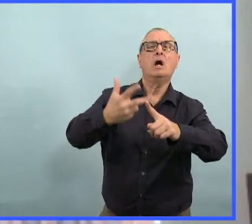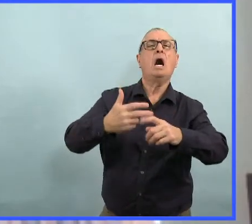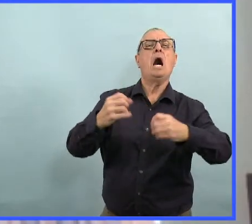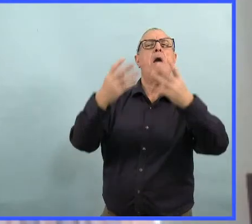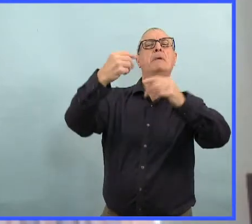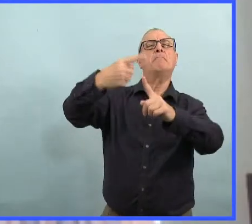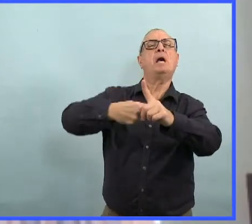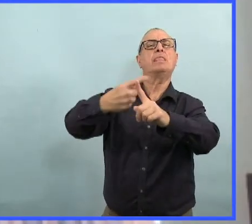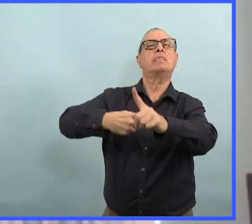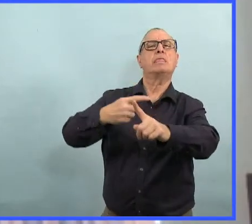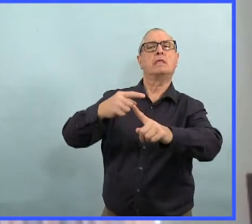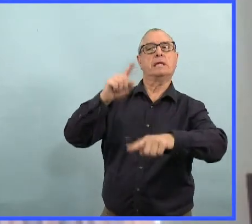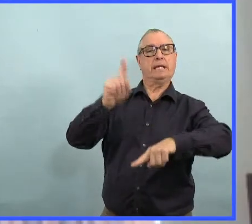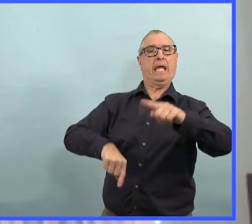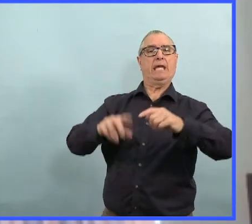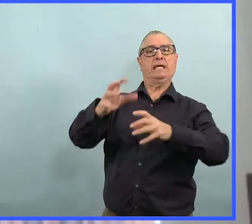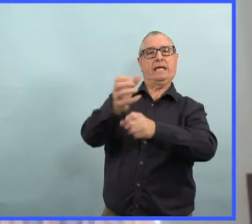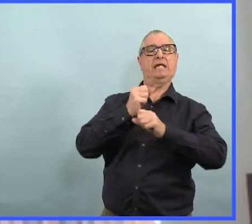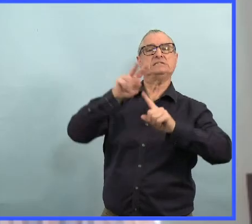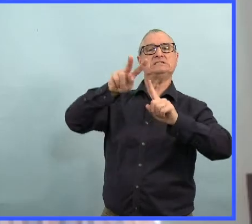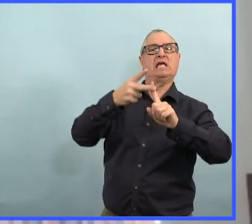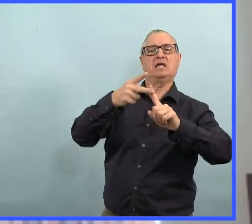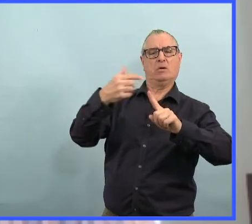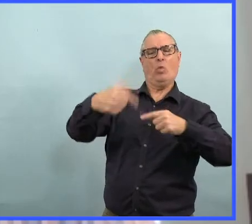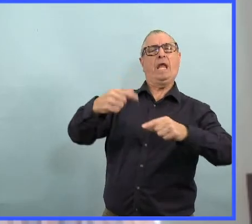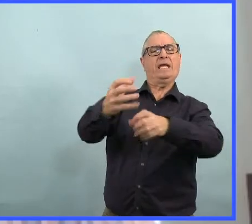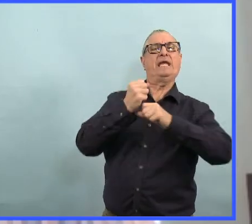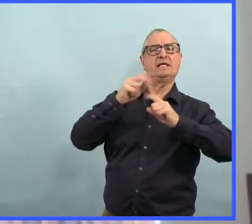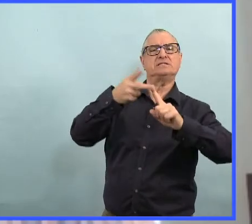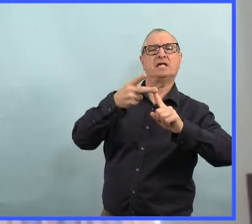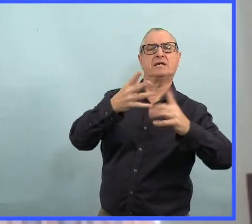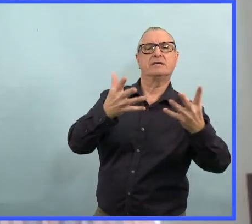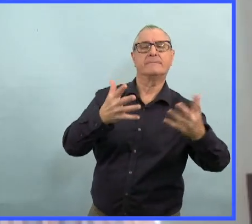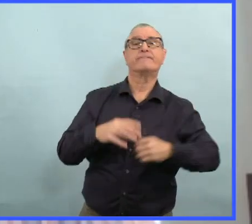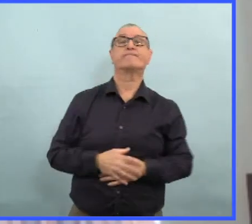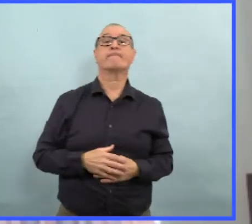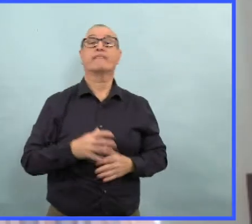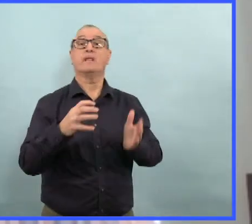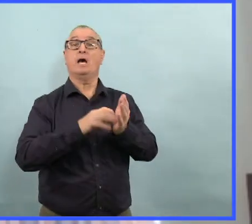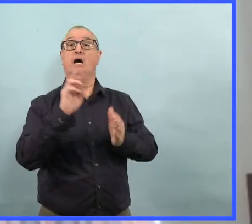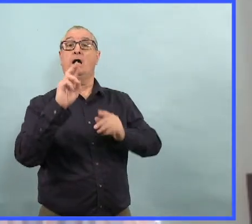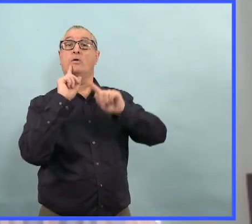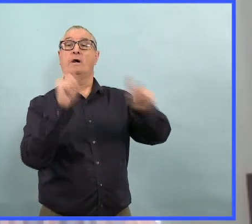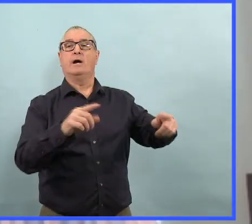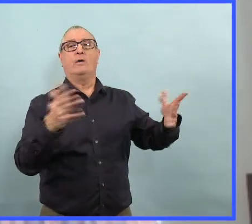going to have to uh learn about things like like the immunity the degree and duration of that